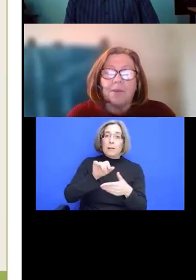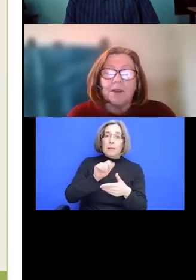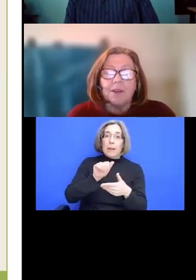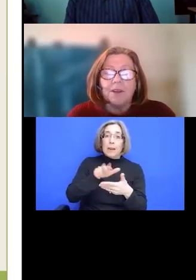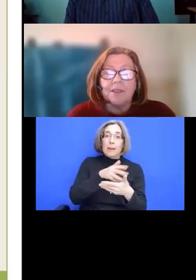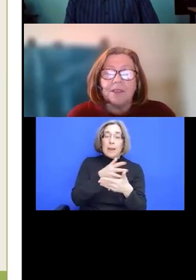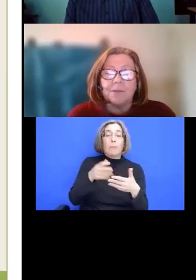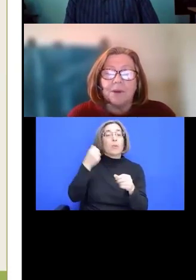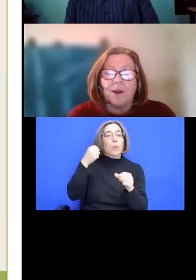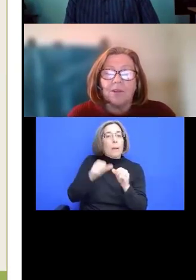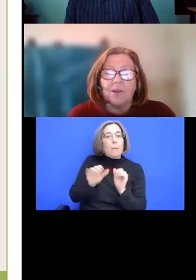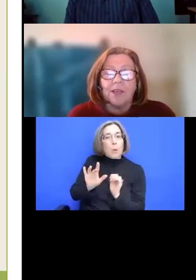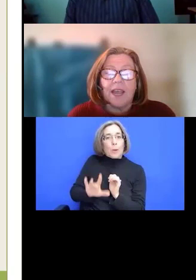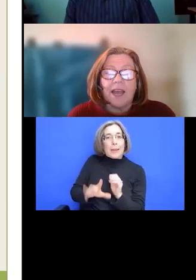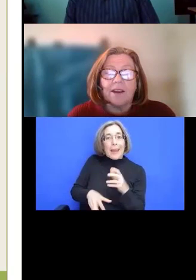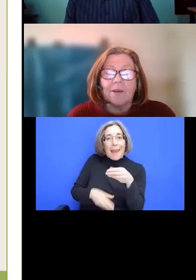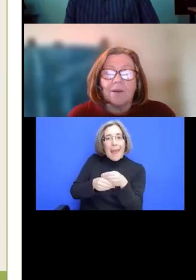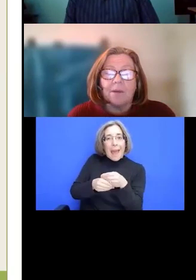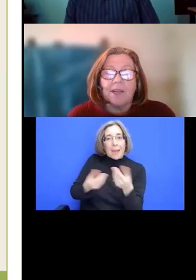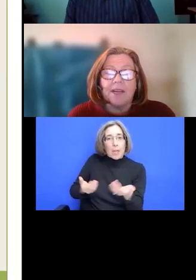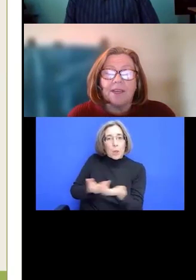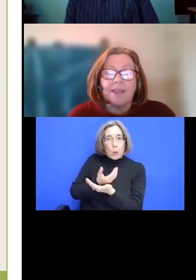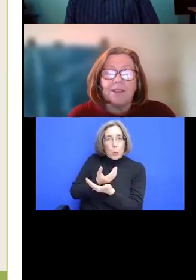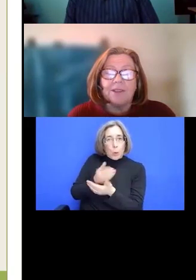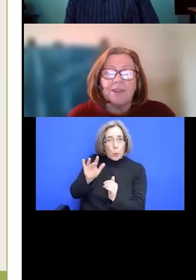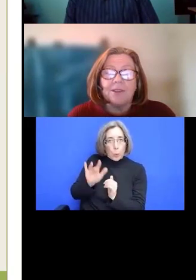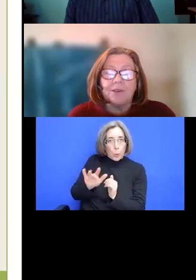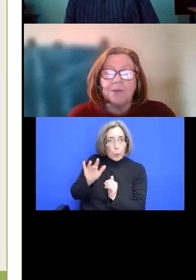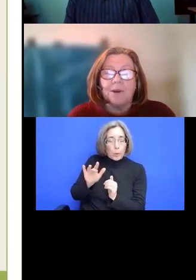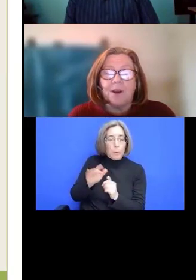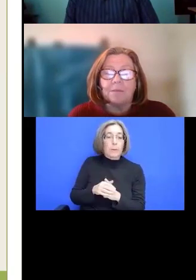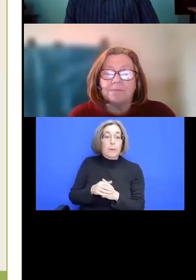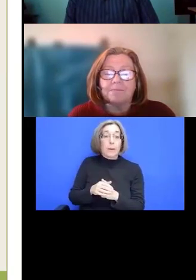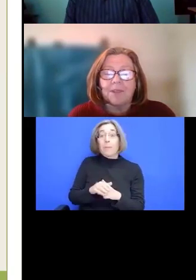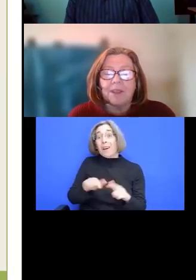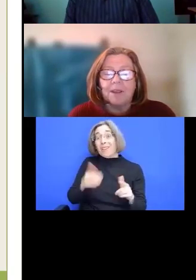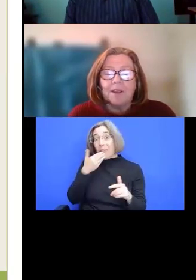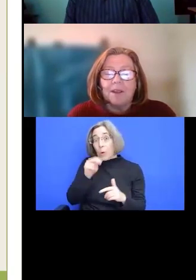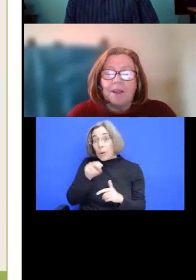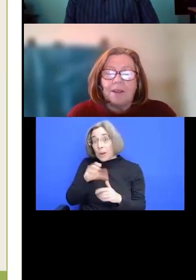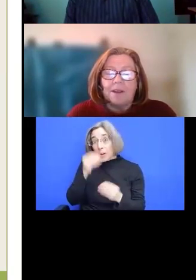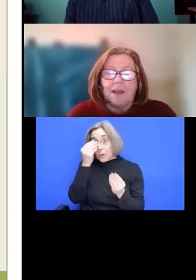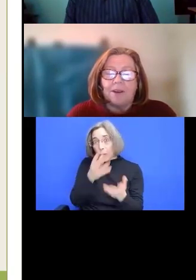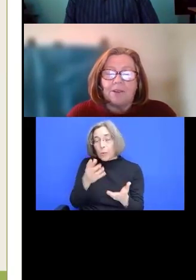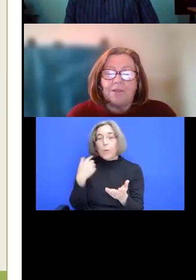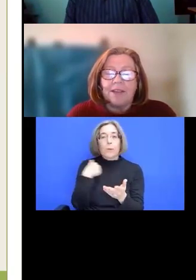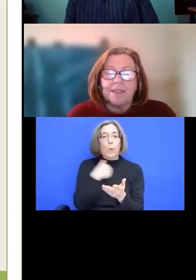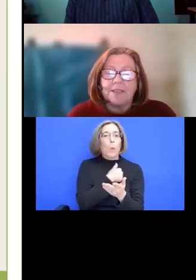The good news is we're are looking at updating these to the new interfaces